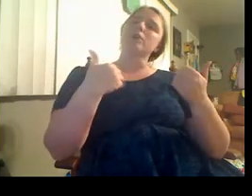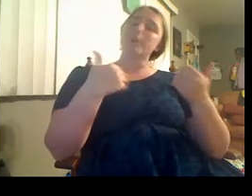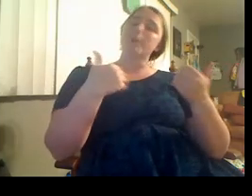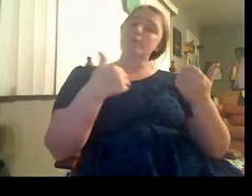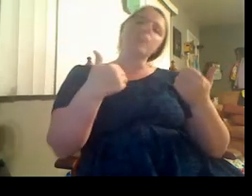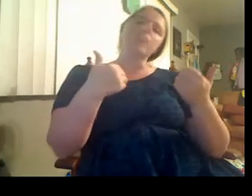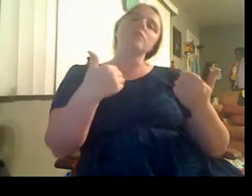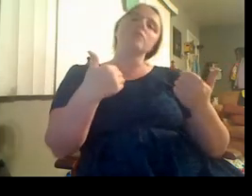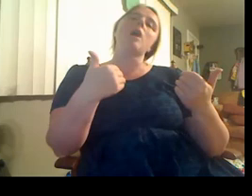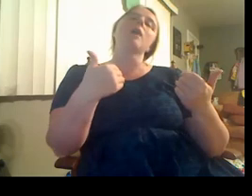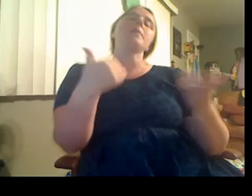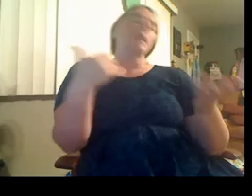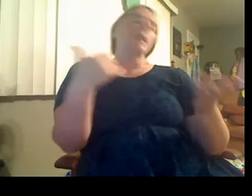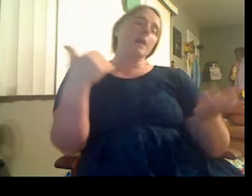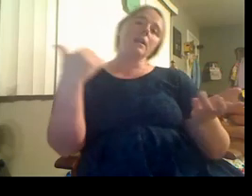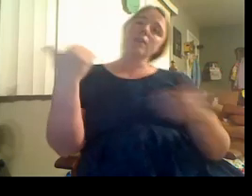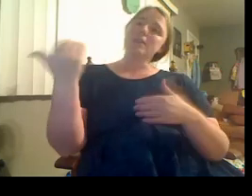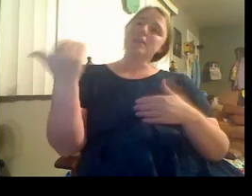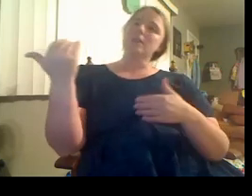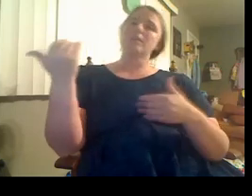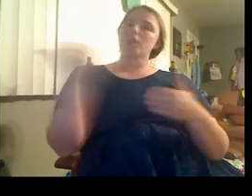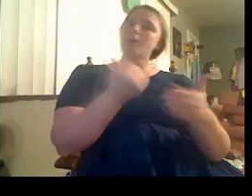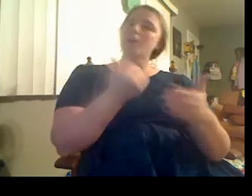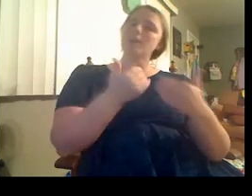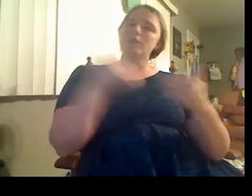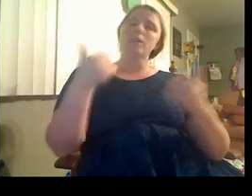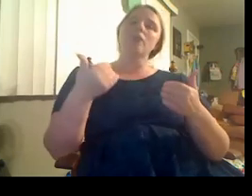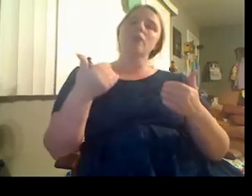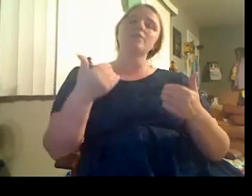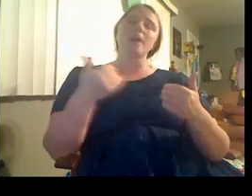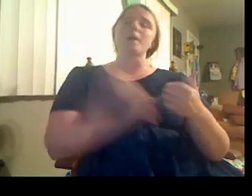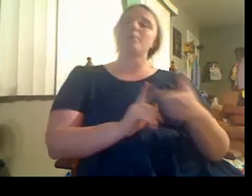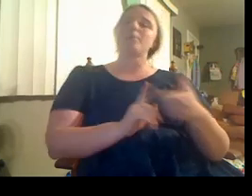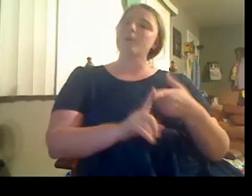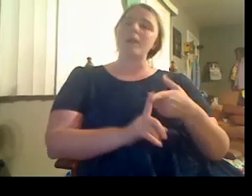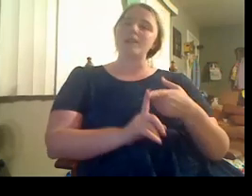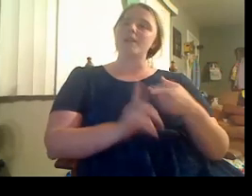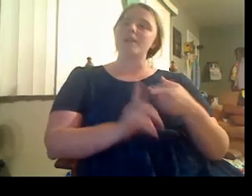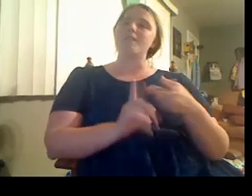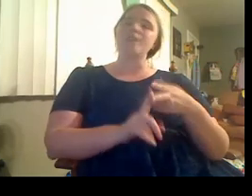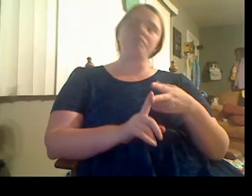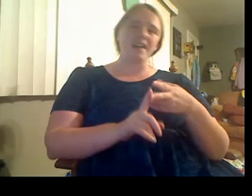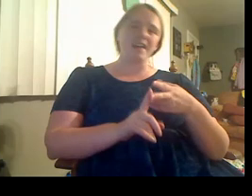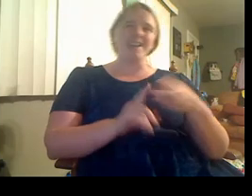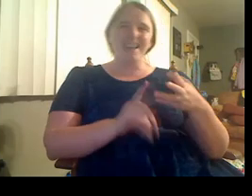Your comment runs too long. And another idea is if your comment is on the longer side, bring a relative, a friend,